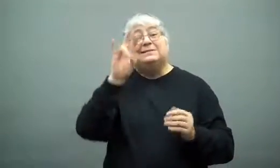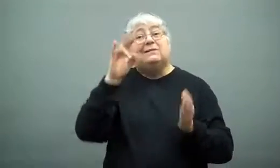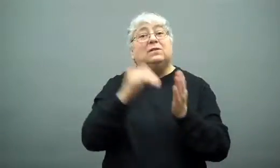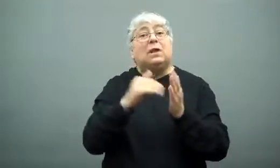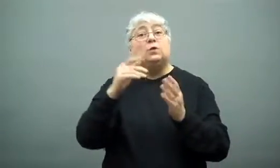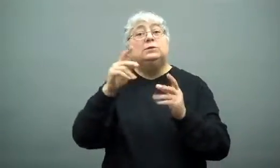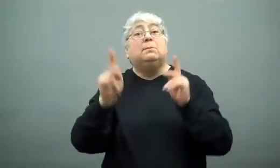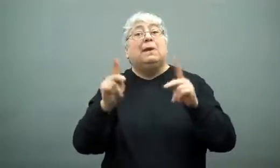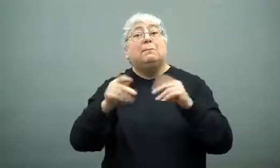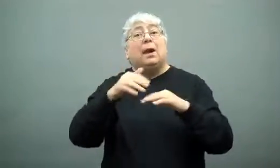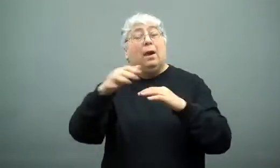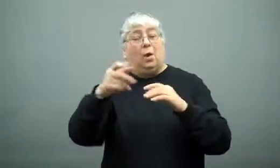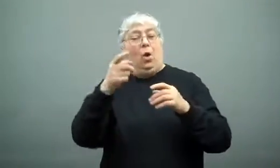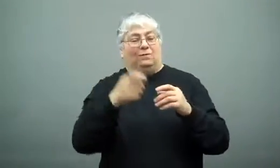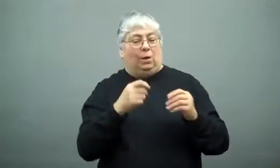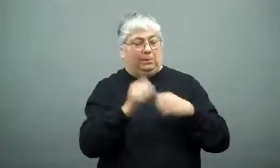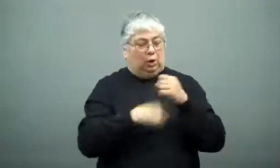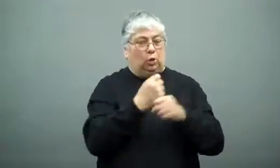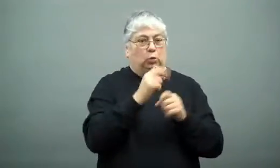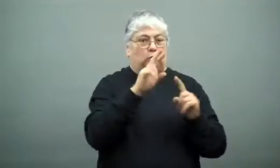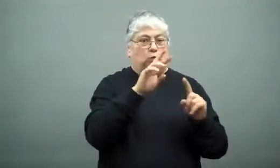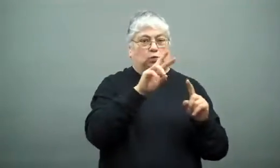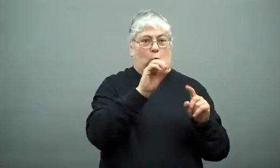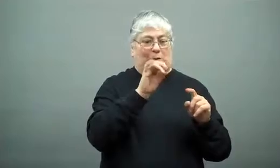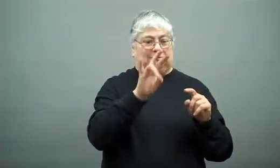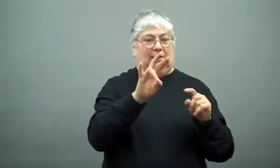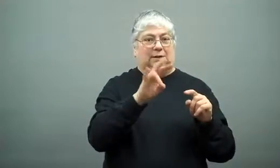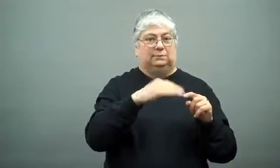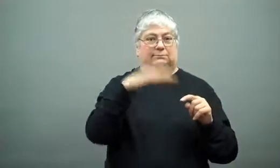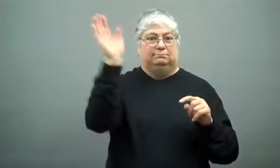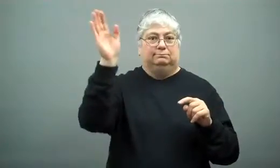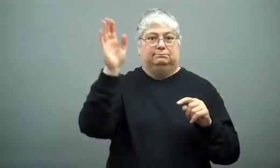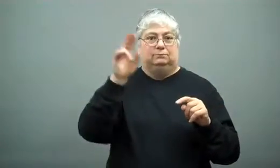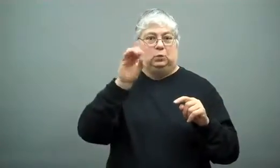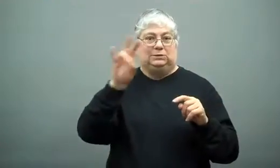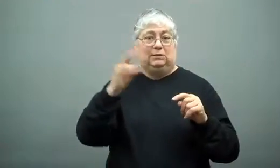The 7,000 patients were determined from records dating to 2007.